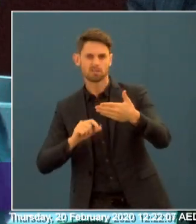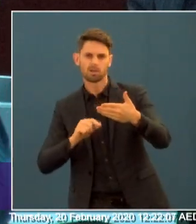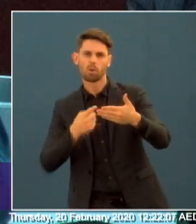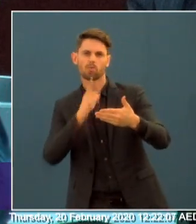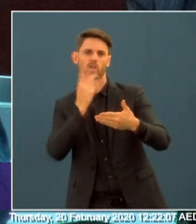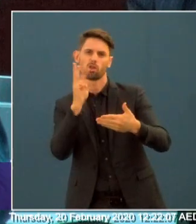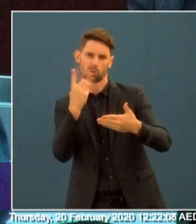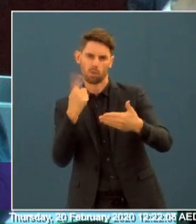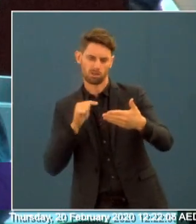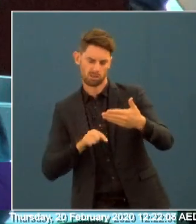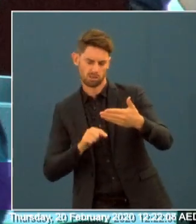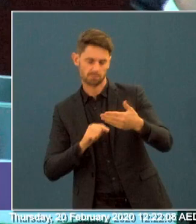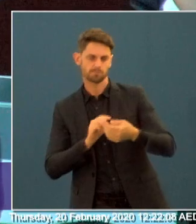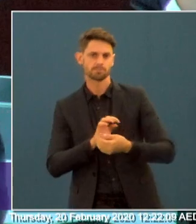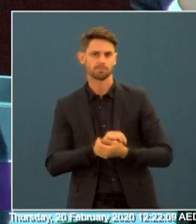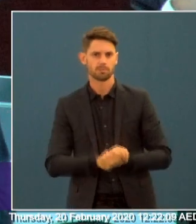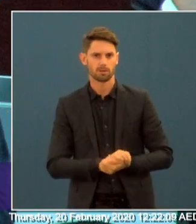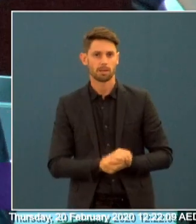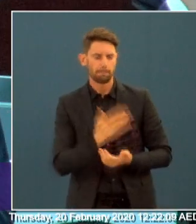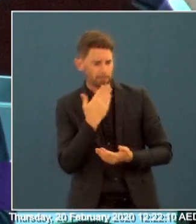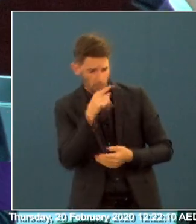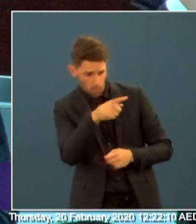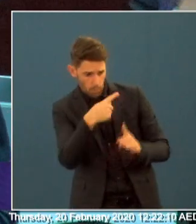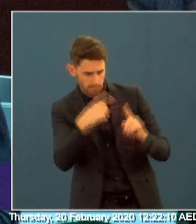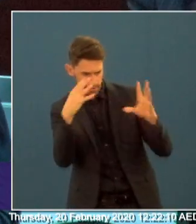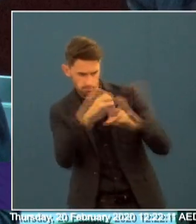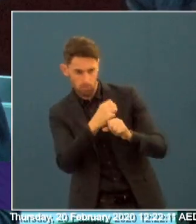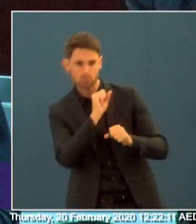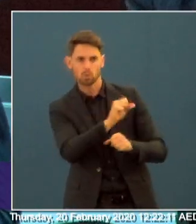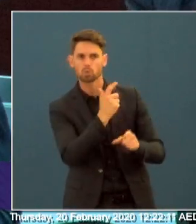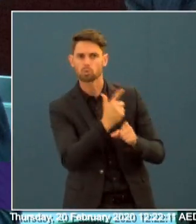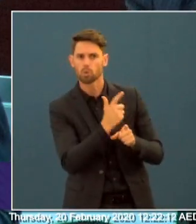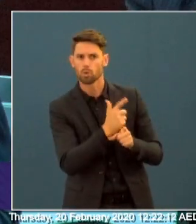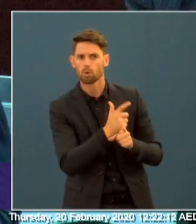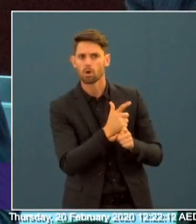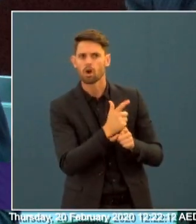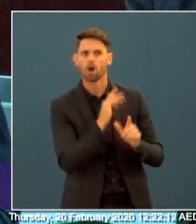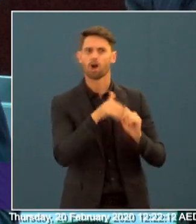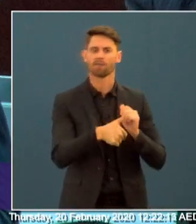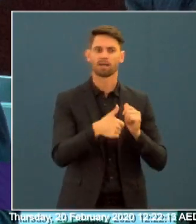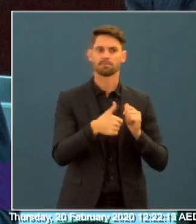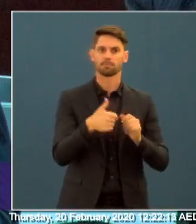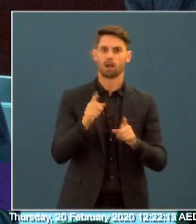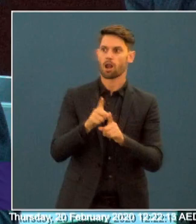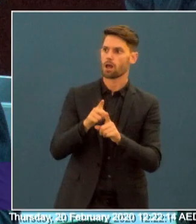In terms of just summarising the position in relation to access to preventative health care,